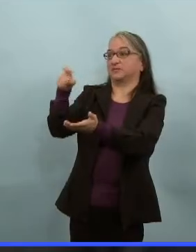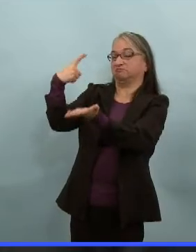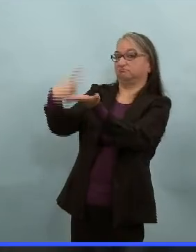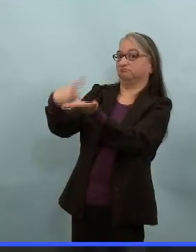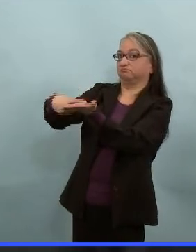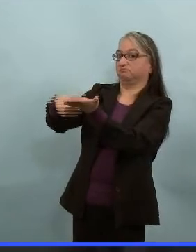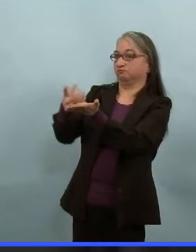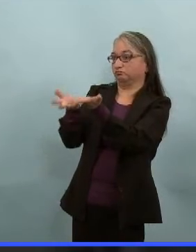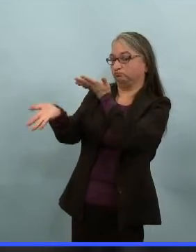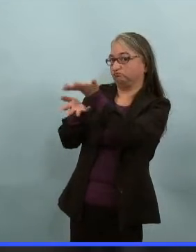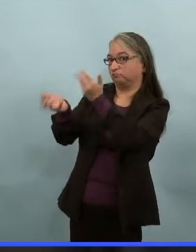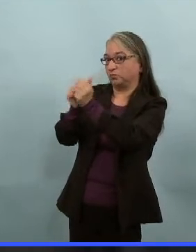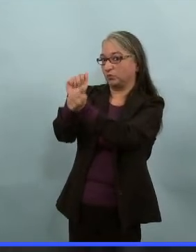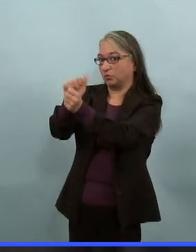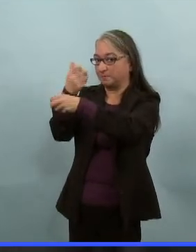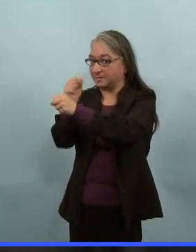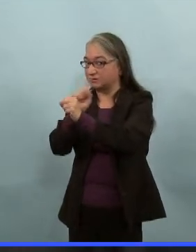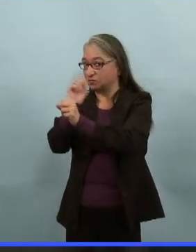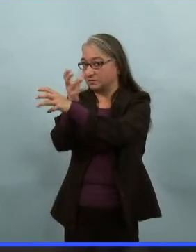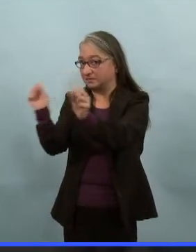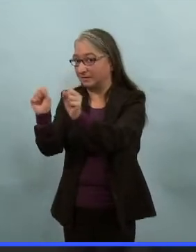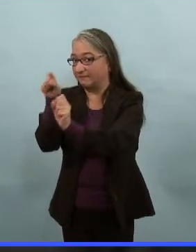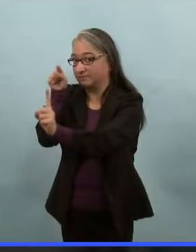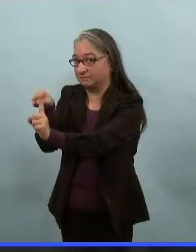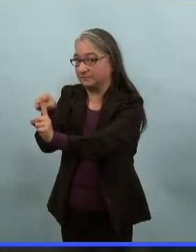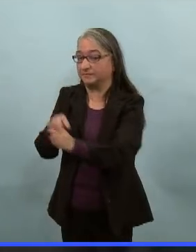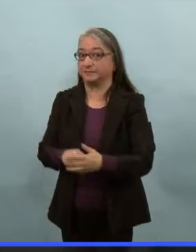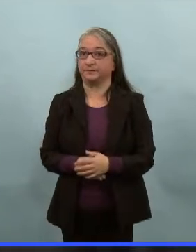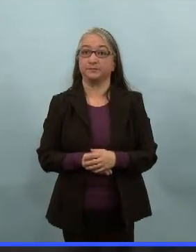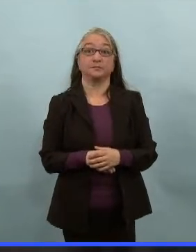we have treatment available as well so if you do qualify for treatment and you're sick